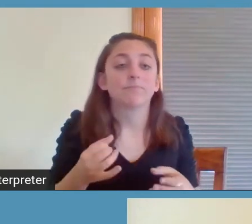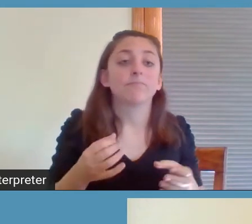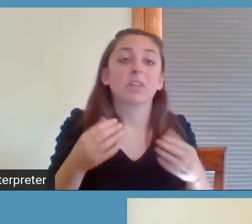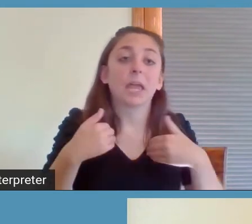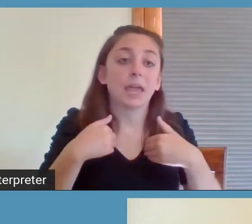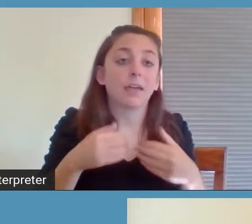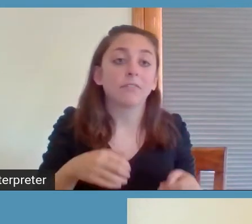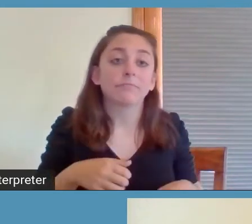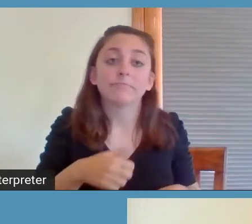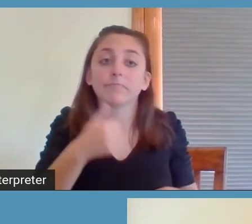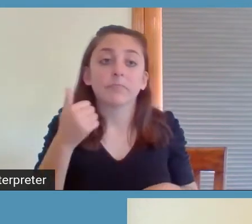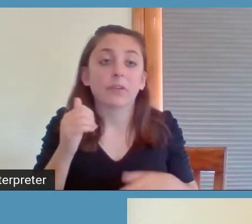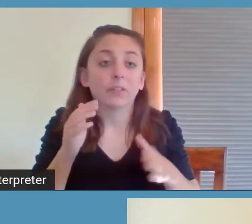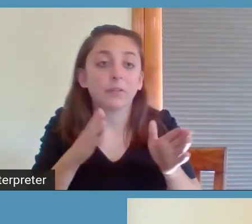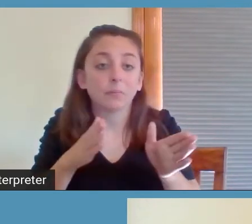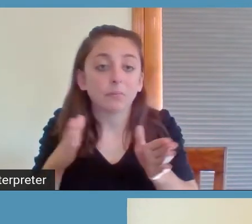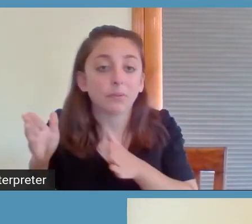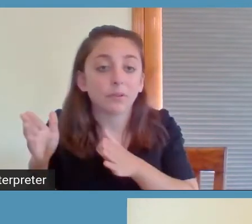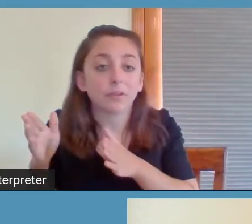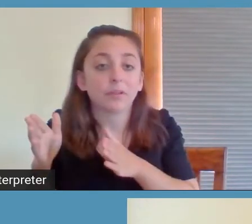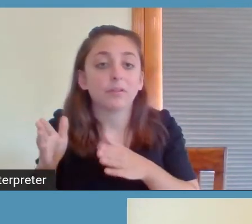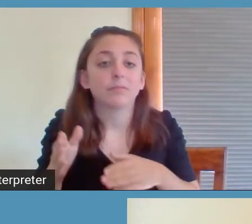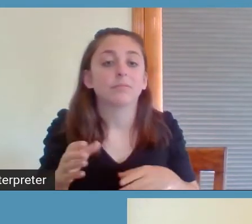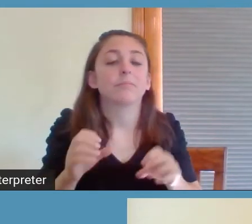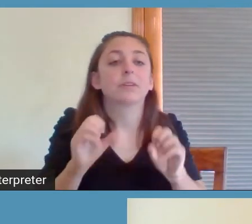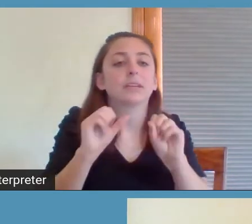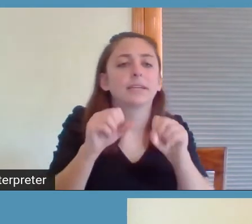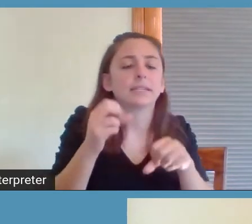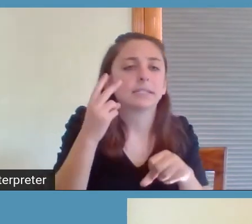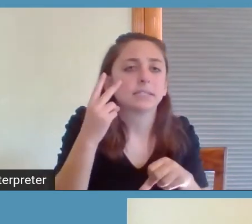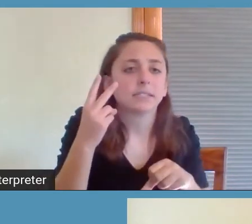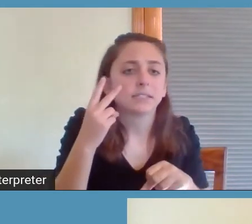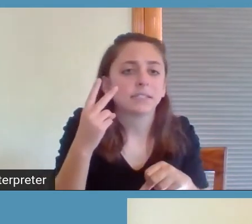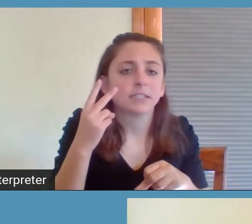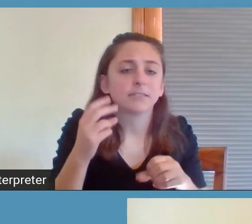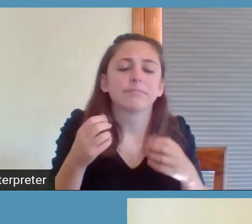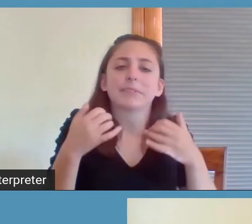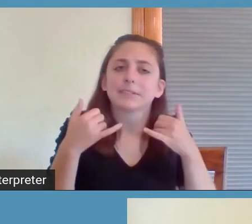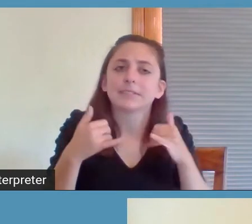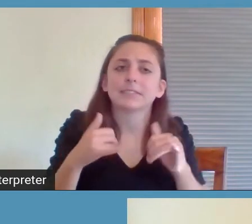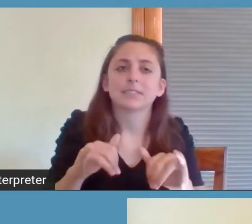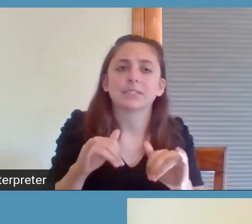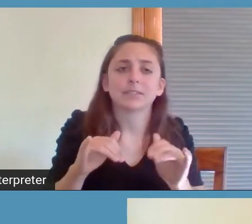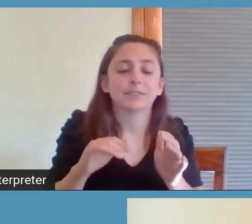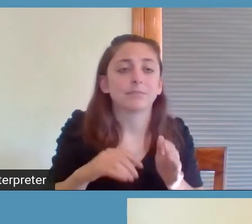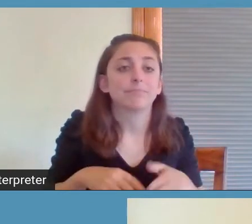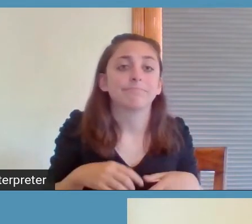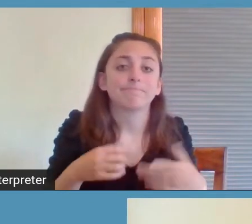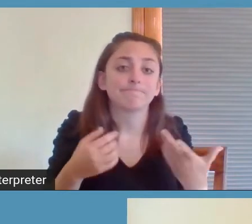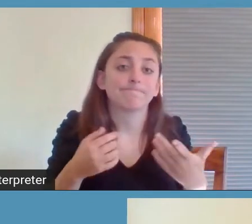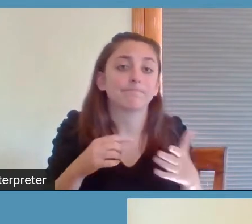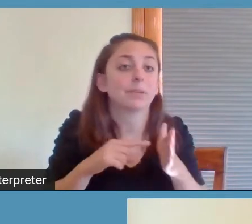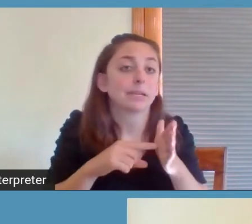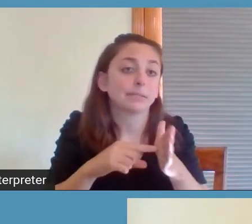and um that you could pull out and be able to still do a show except virtually sure